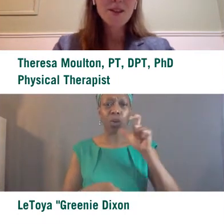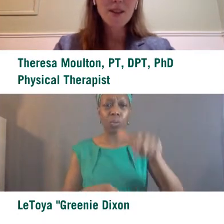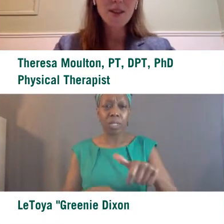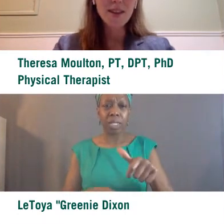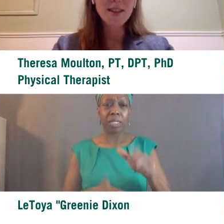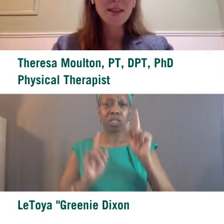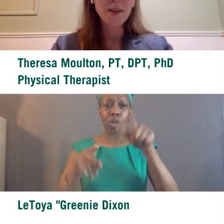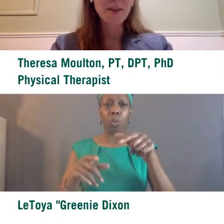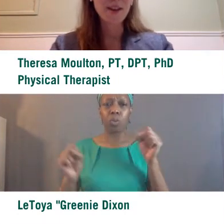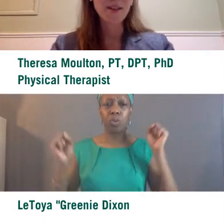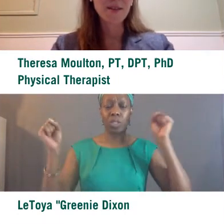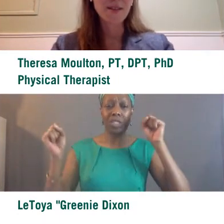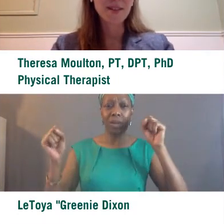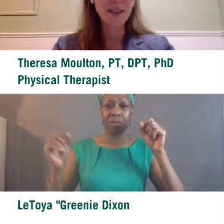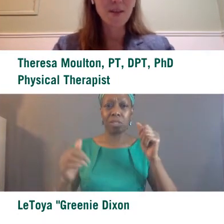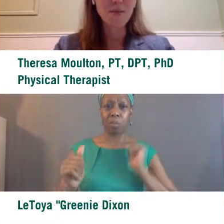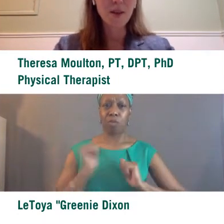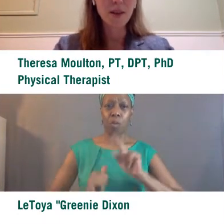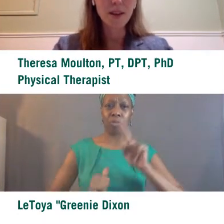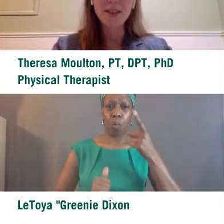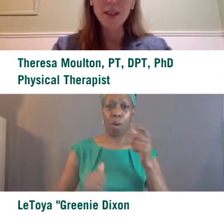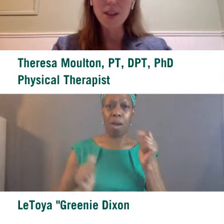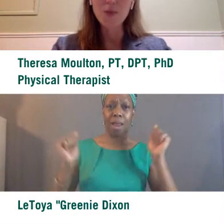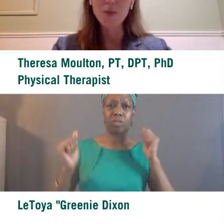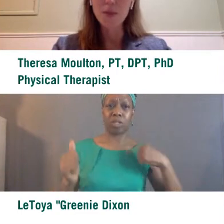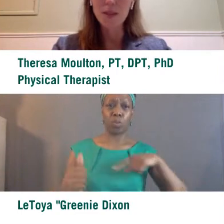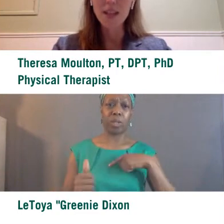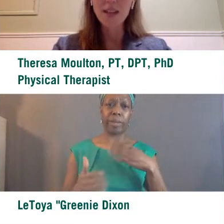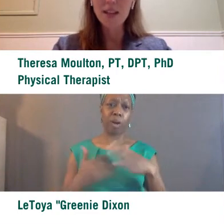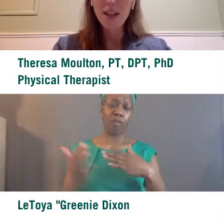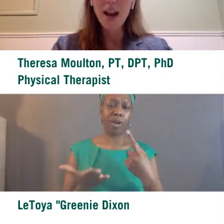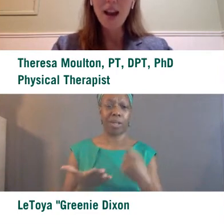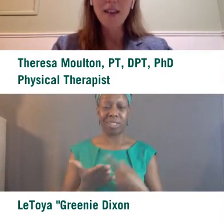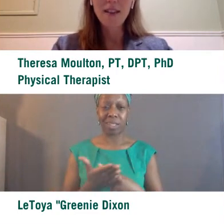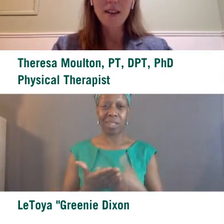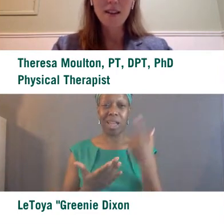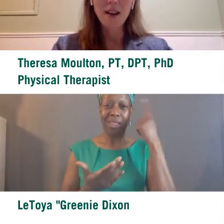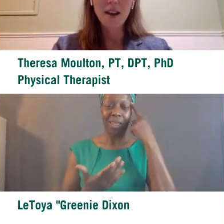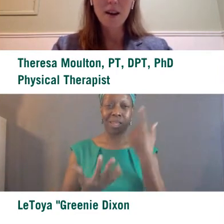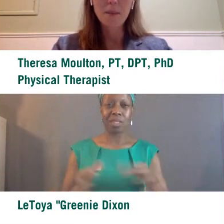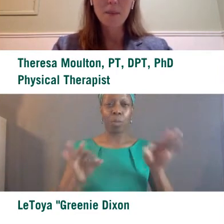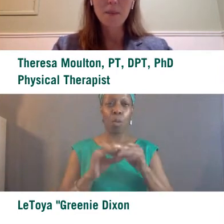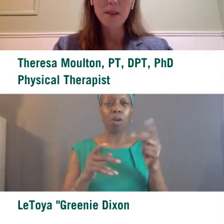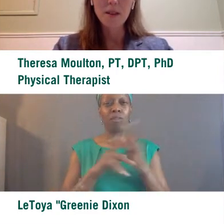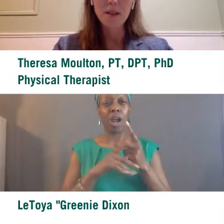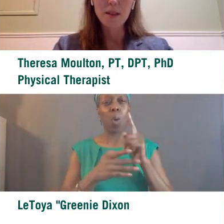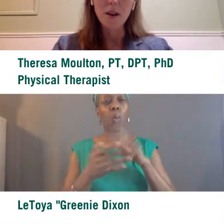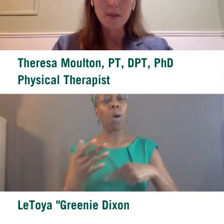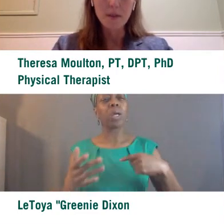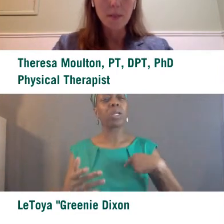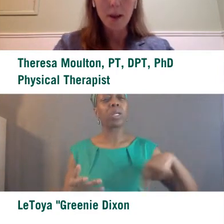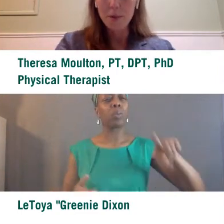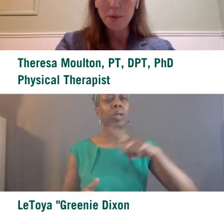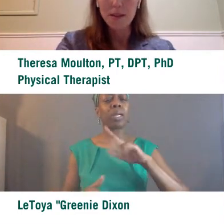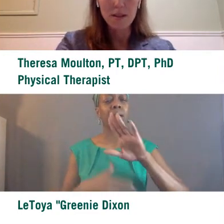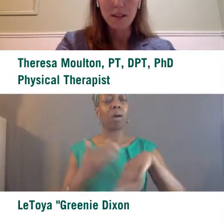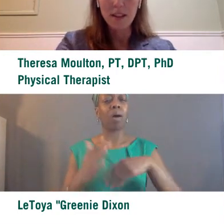So I think it's about kind of deciding what it is that you need. And then there are some options that are